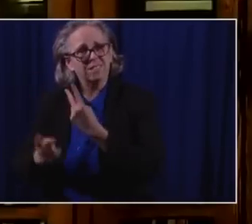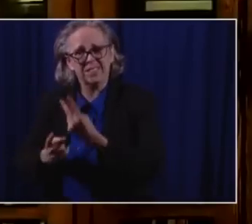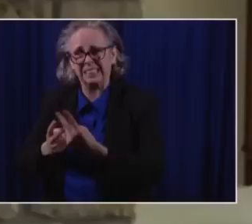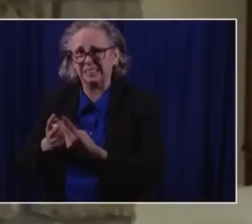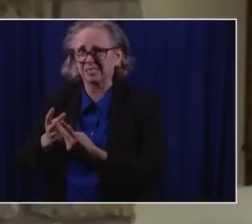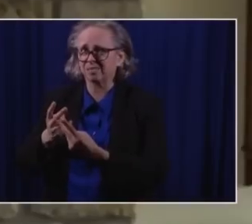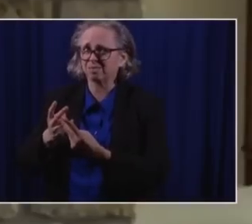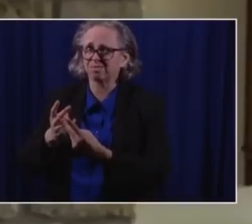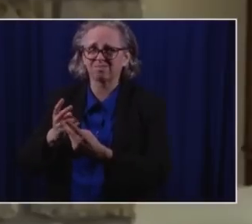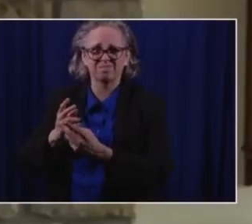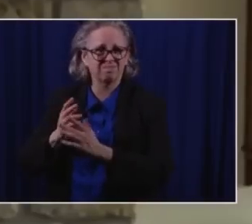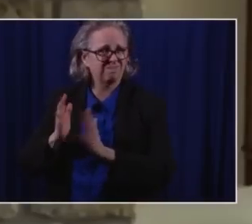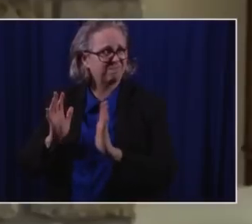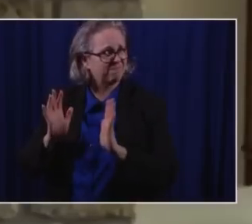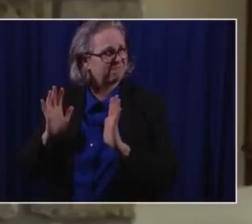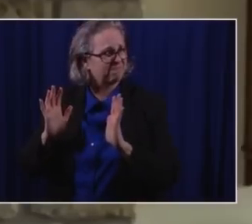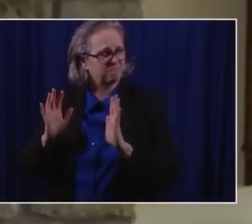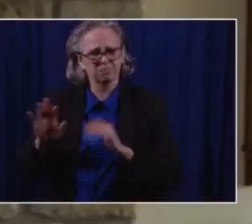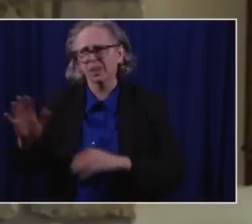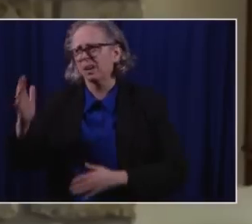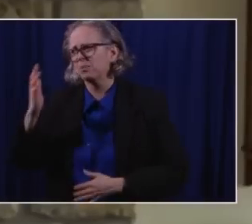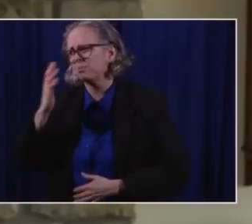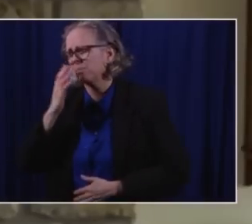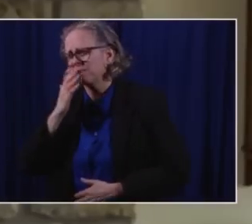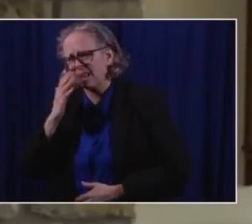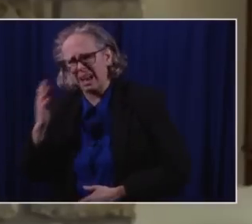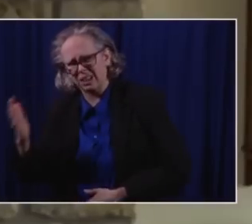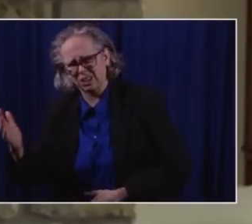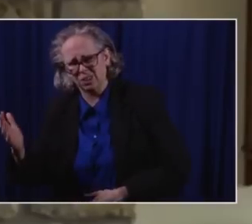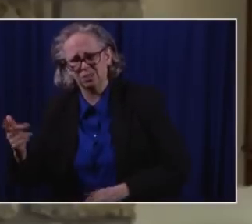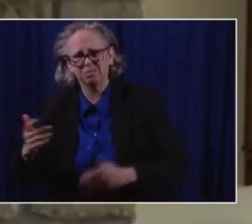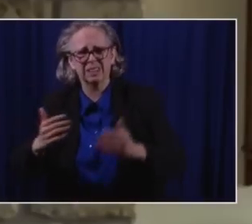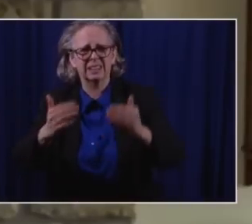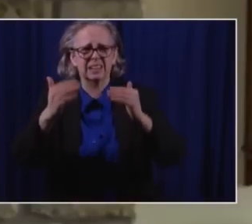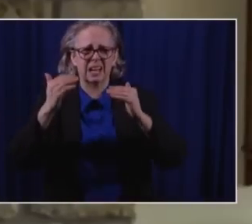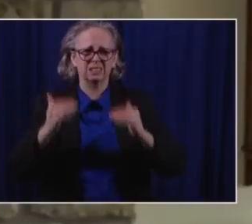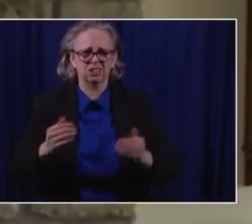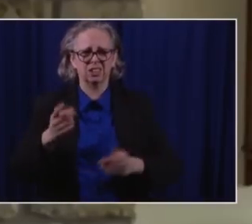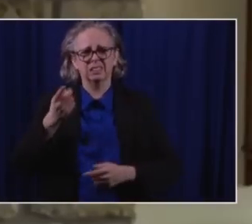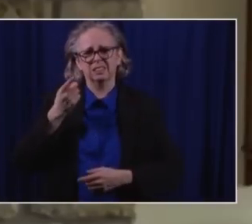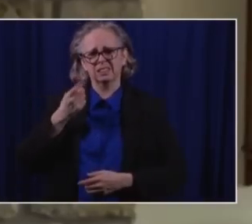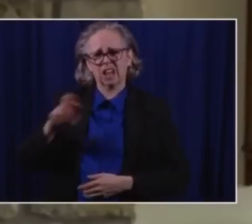actually postponing ambulatory an outpatient office visits up